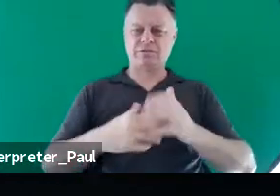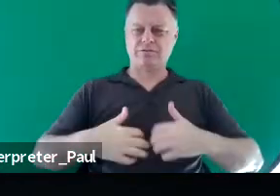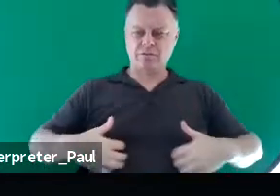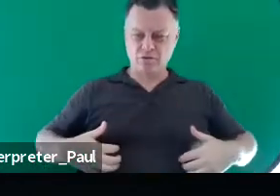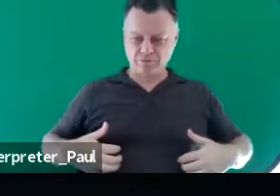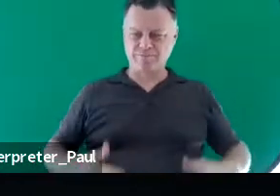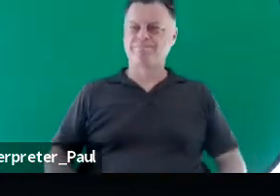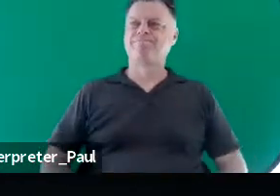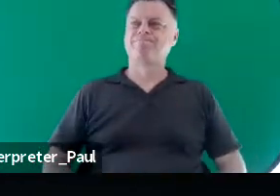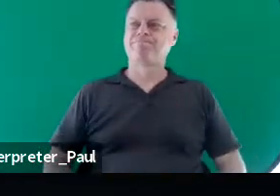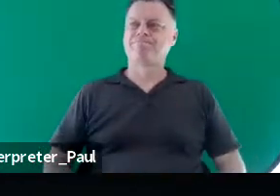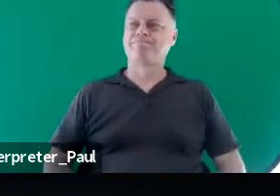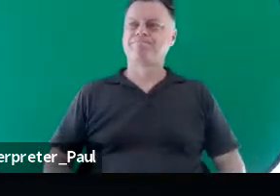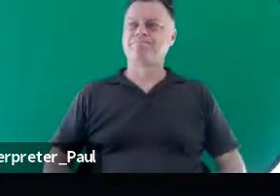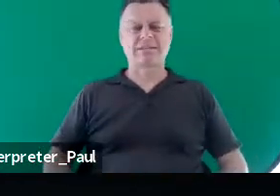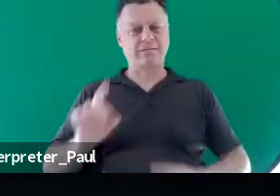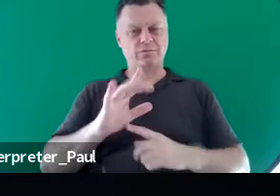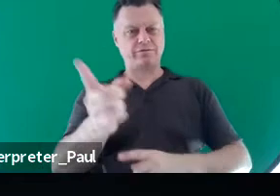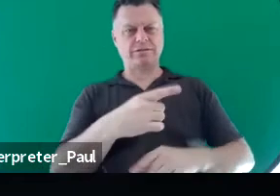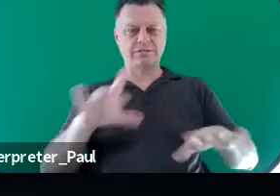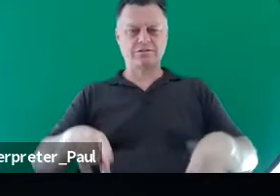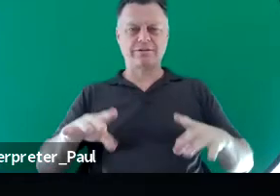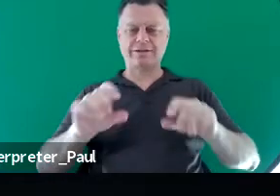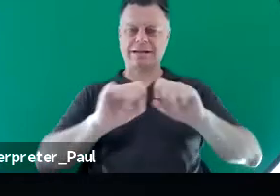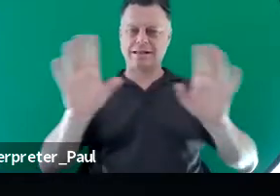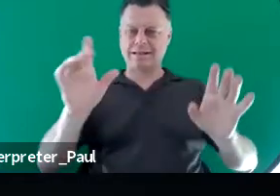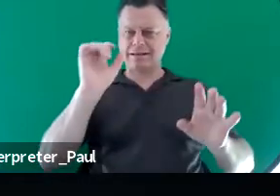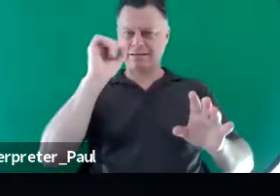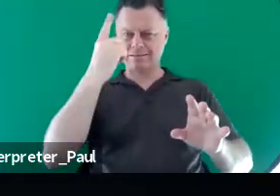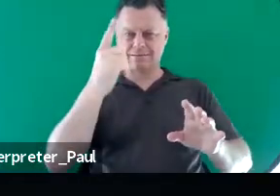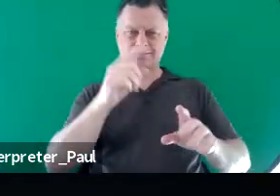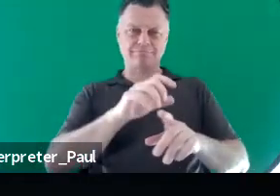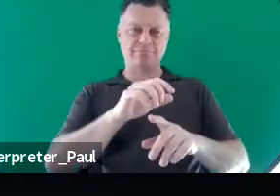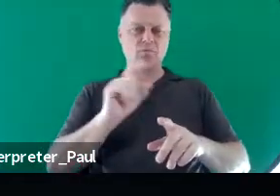really important for Australia, in terms of clear identity in the, I suppose, approach to how we